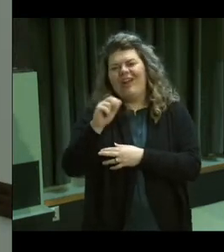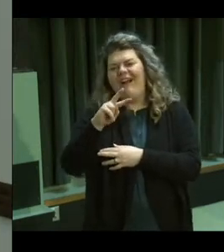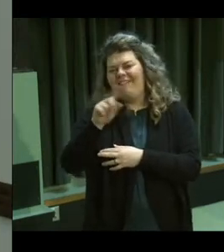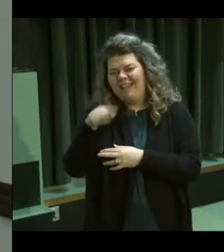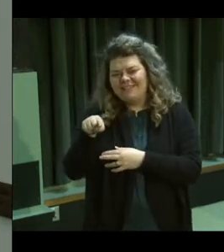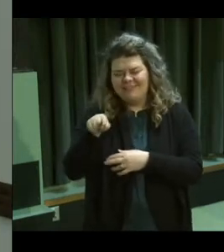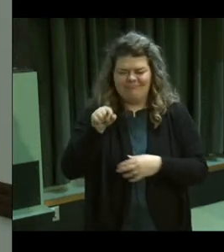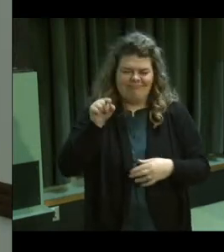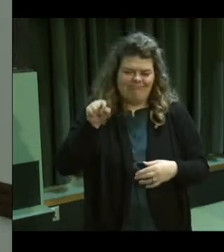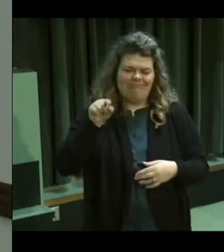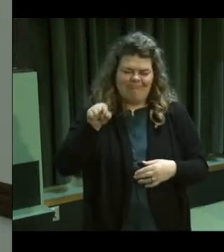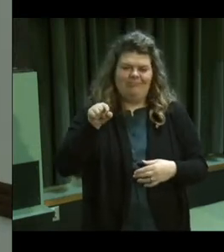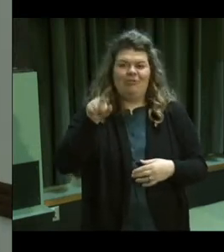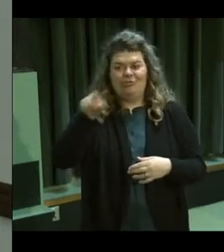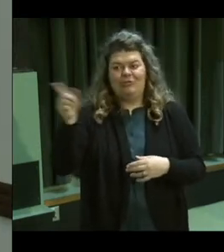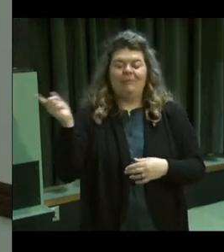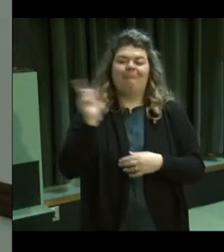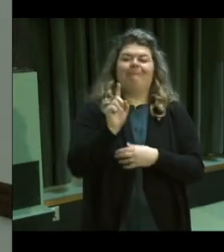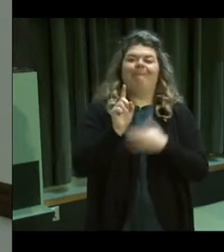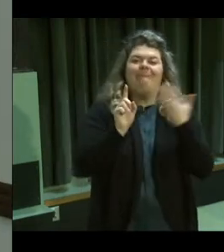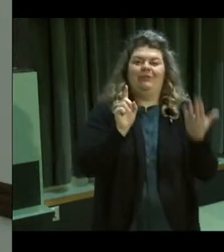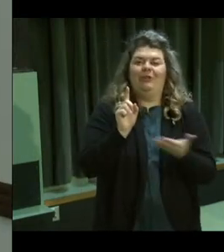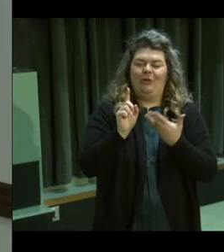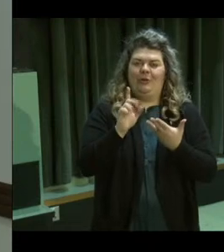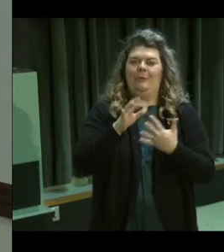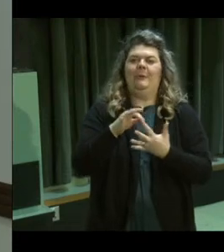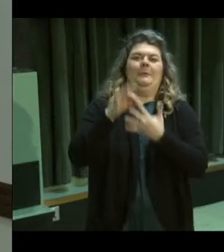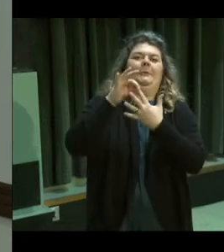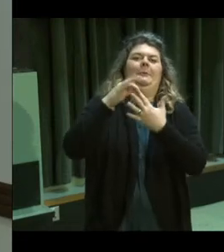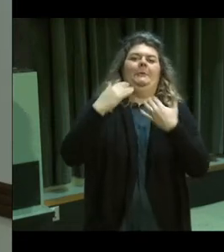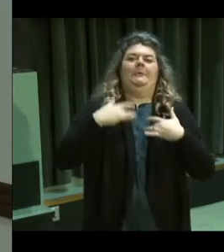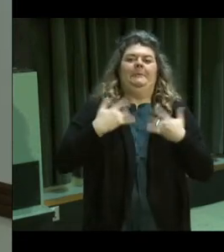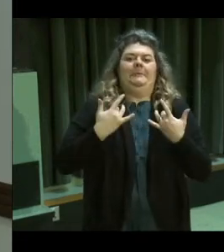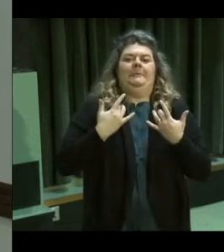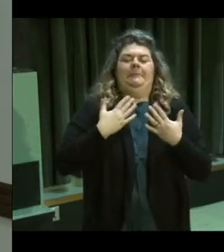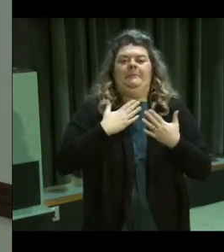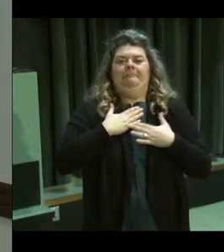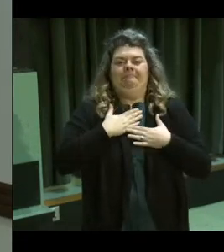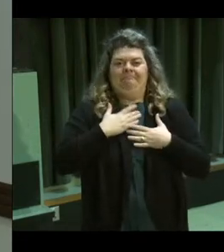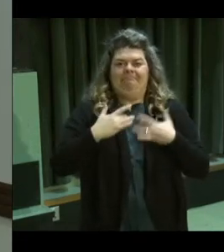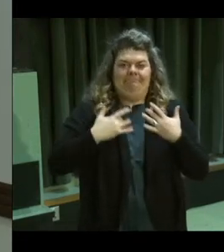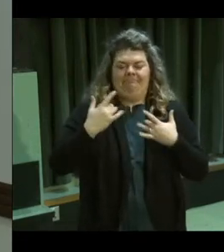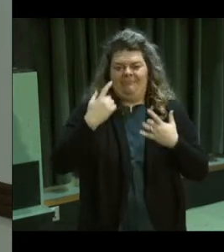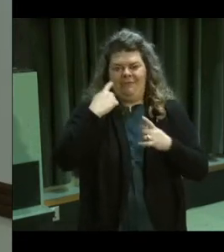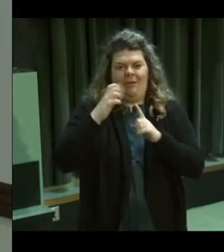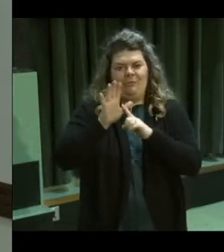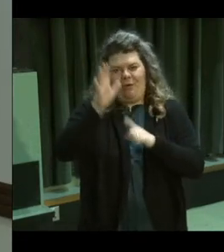Christine Chavez, who, is here